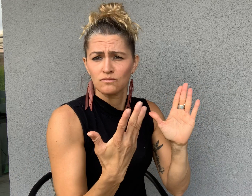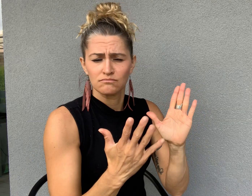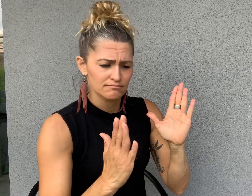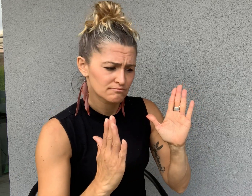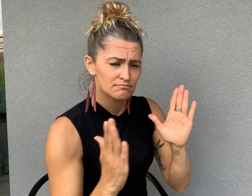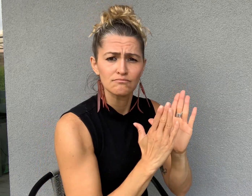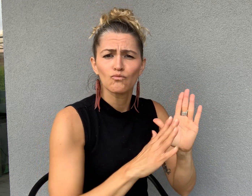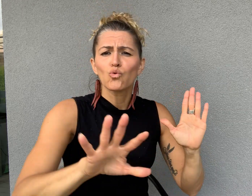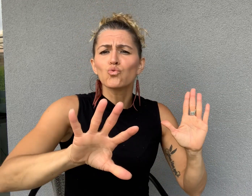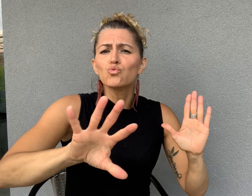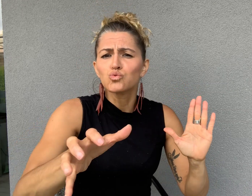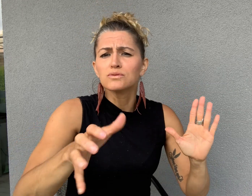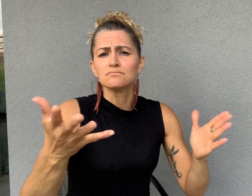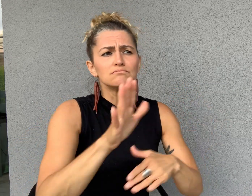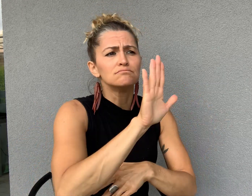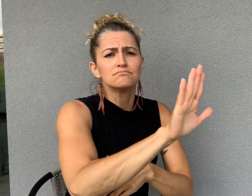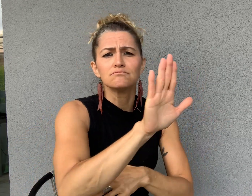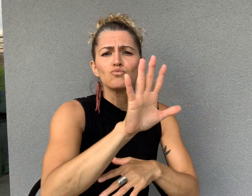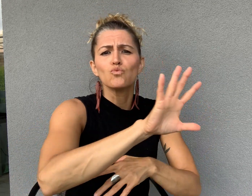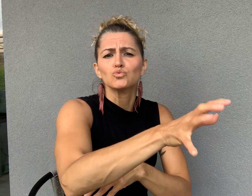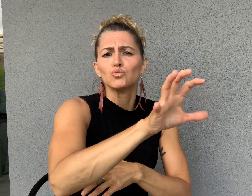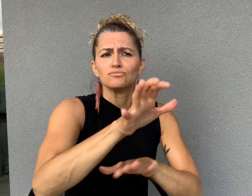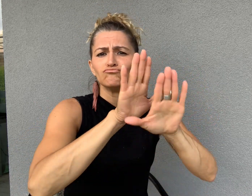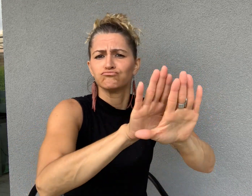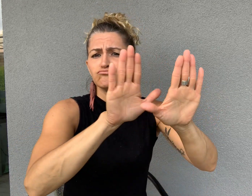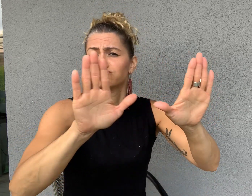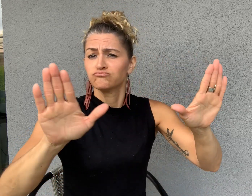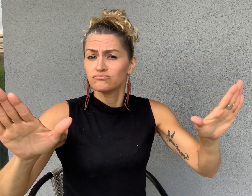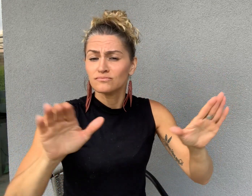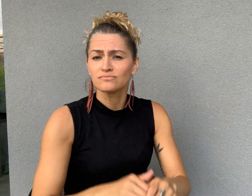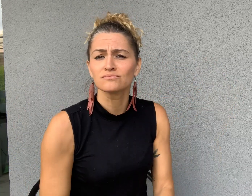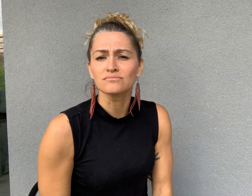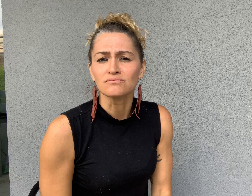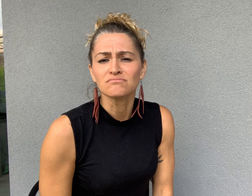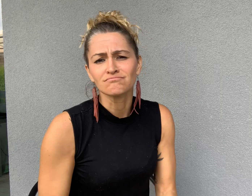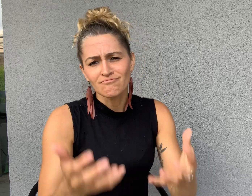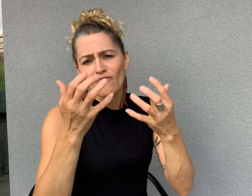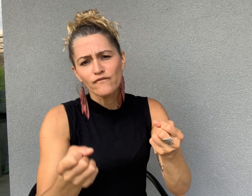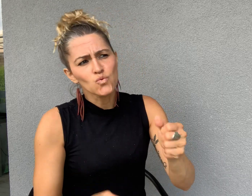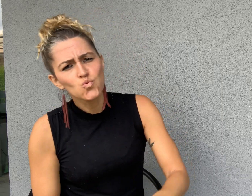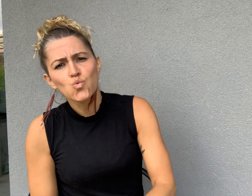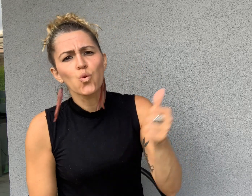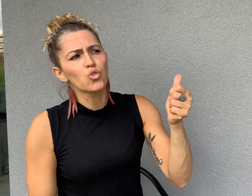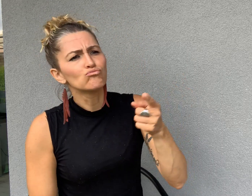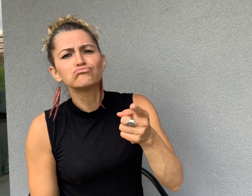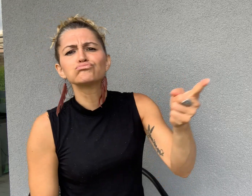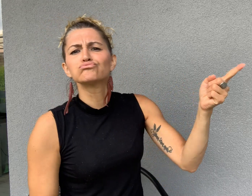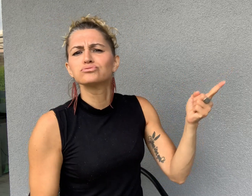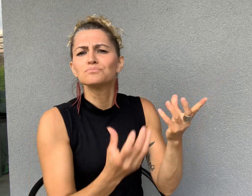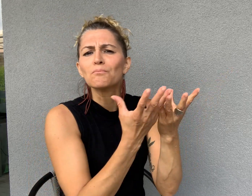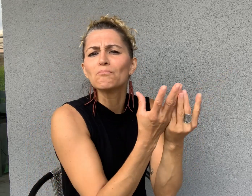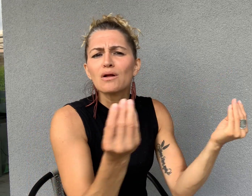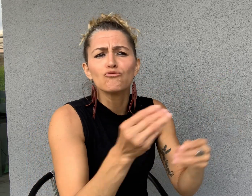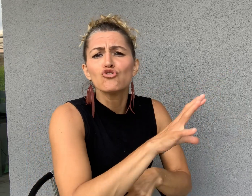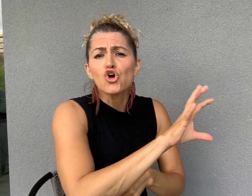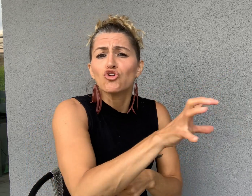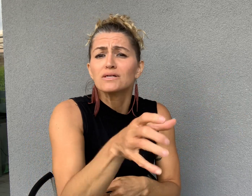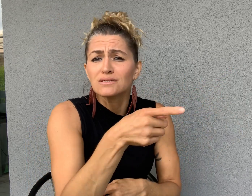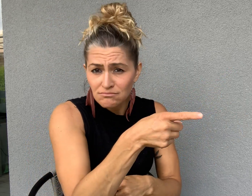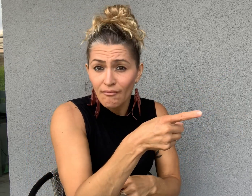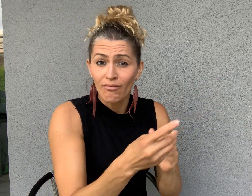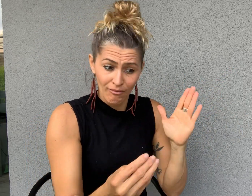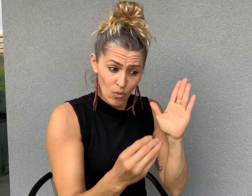a distinct language for all Deaf people in that country.